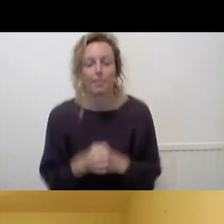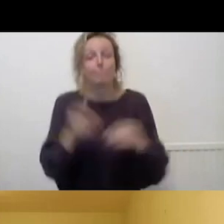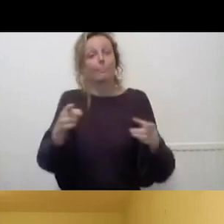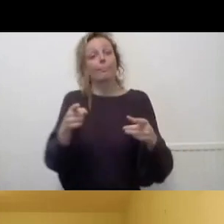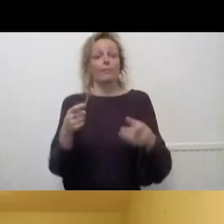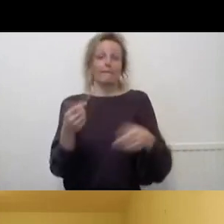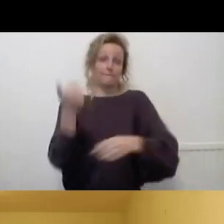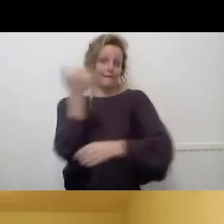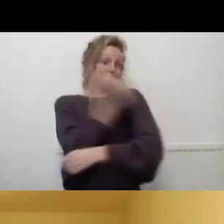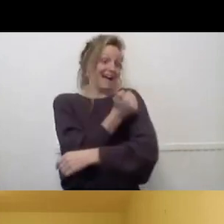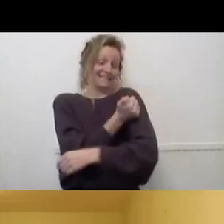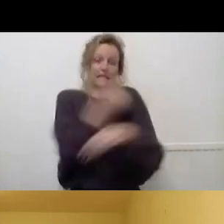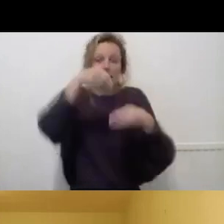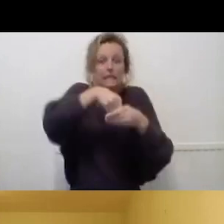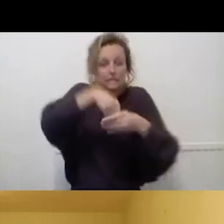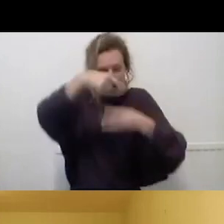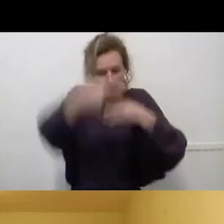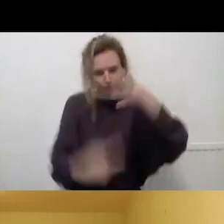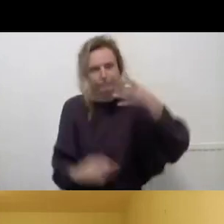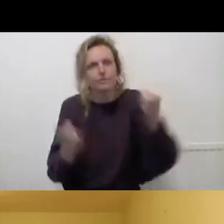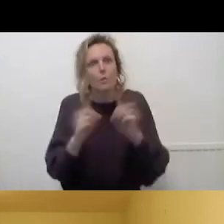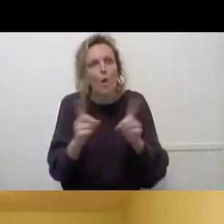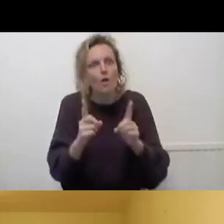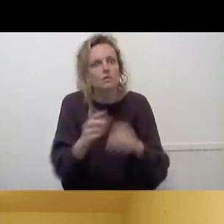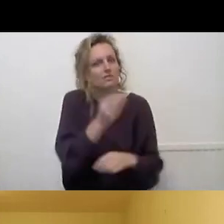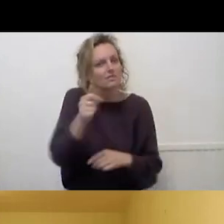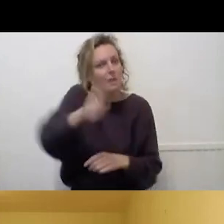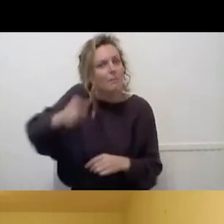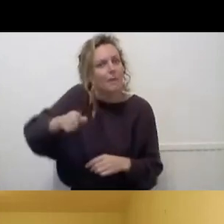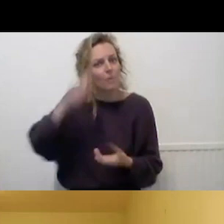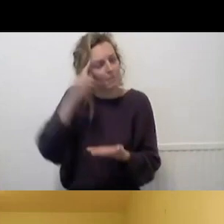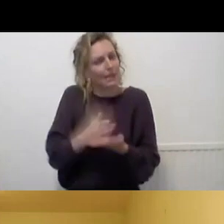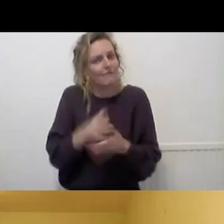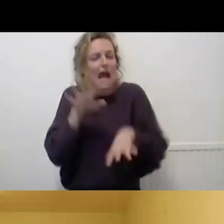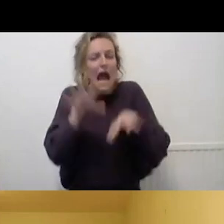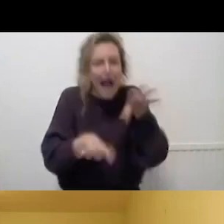what's in the vaccine is really important because there have been allergic reactions reported.